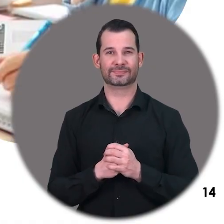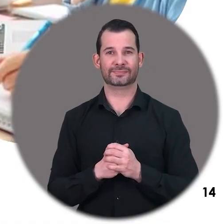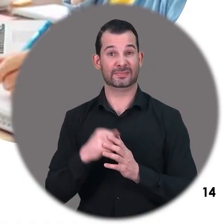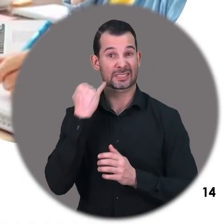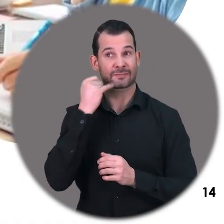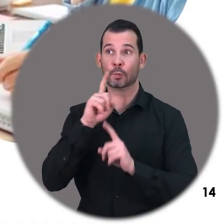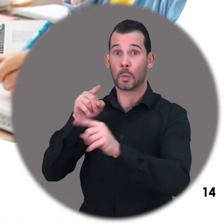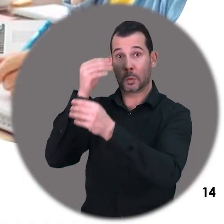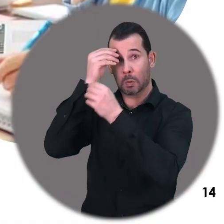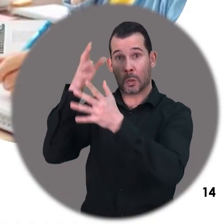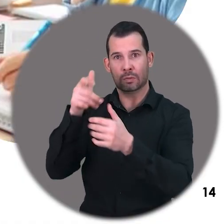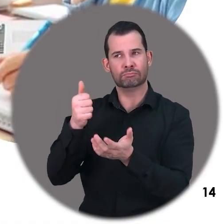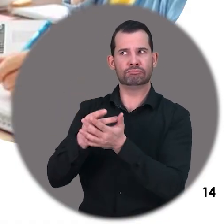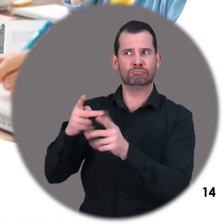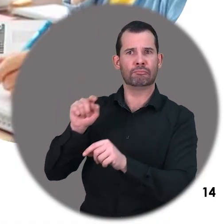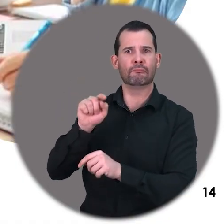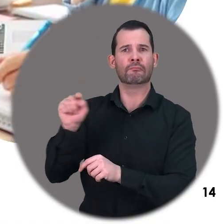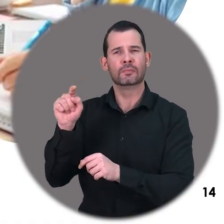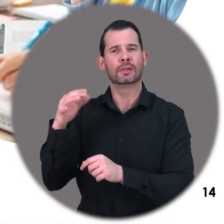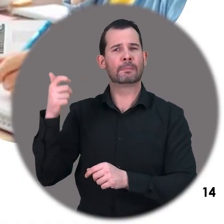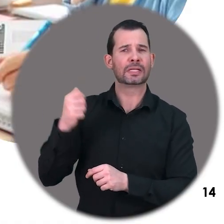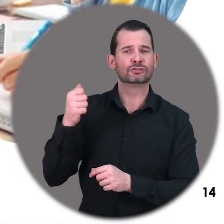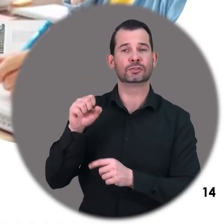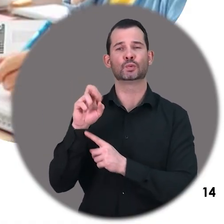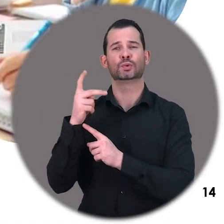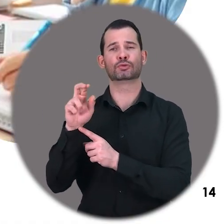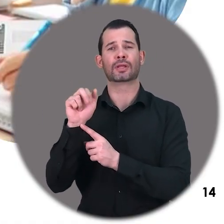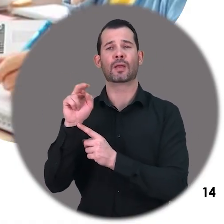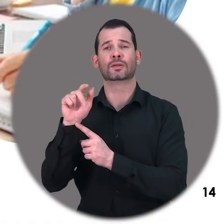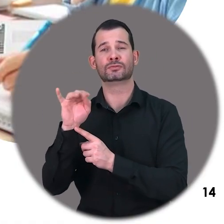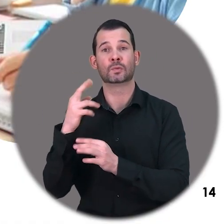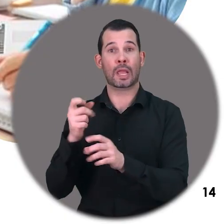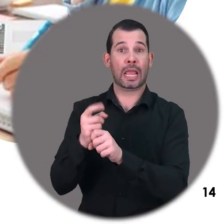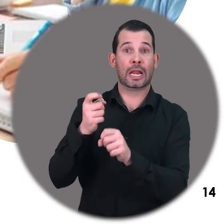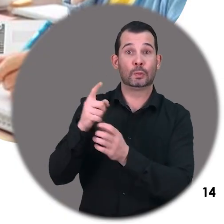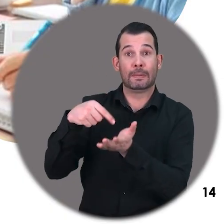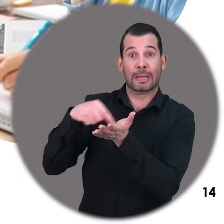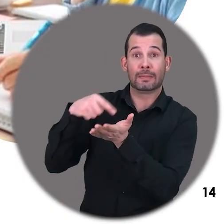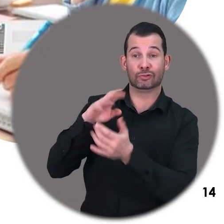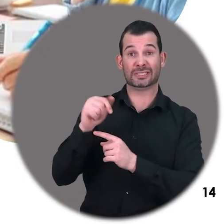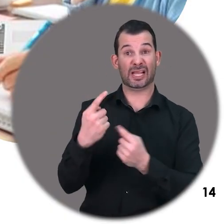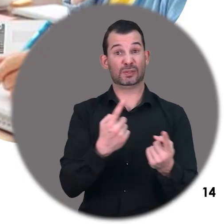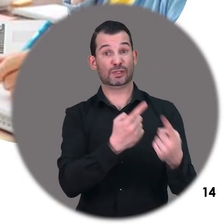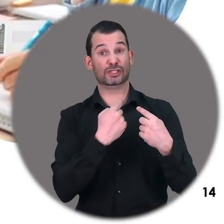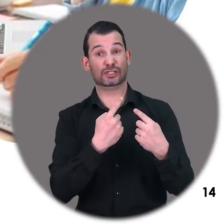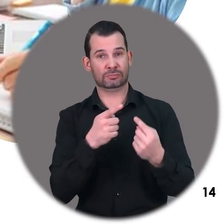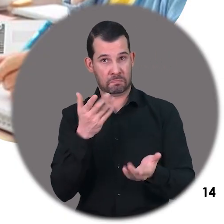If you reported eligible pension, superannuation or annuity payments on your tax return,